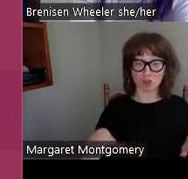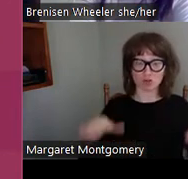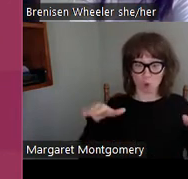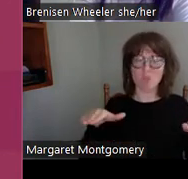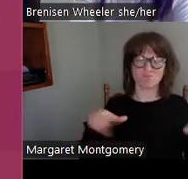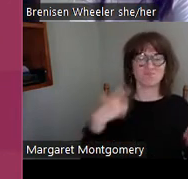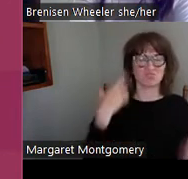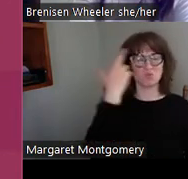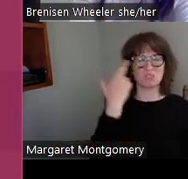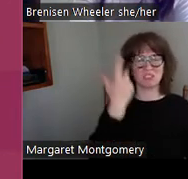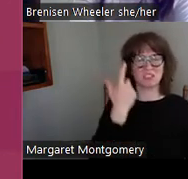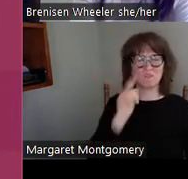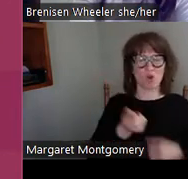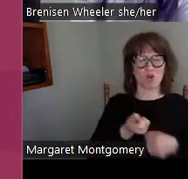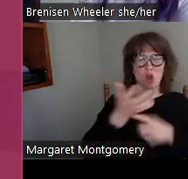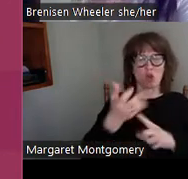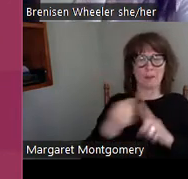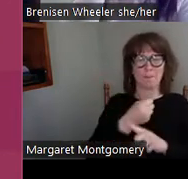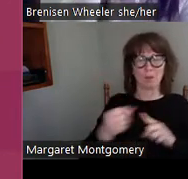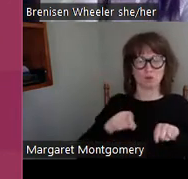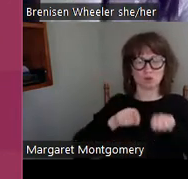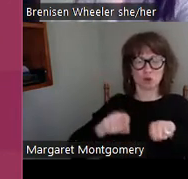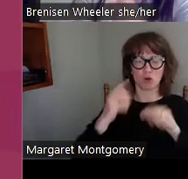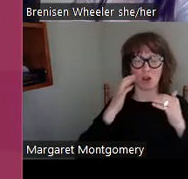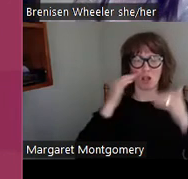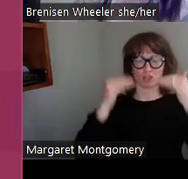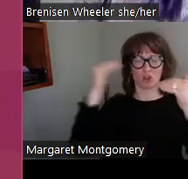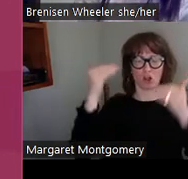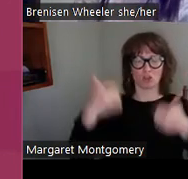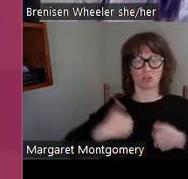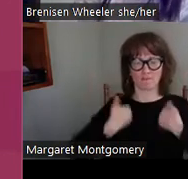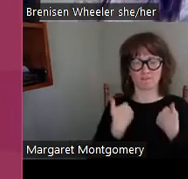13:06:20 Oh, well, because of this or that, or anything else on the poll.